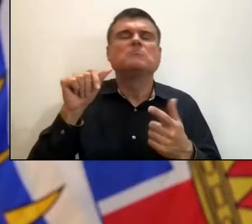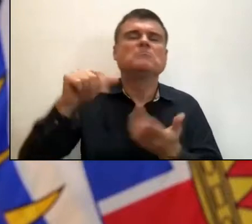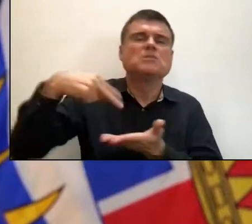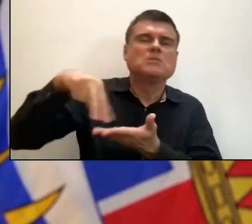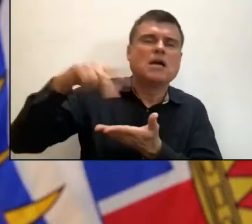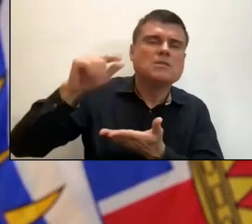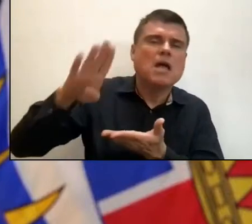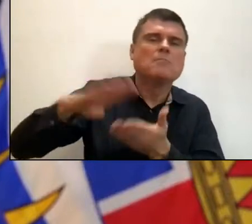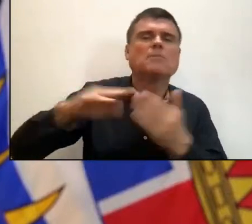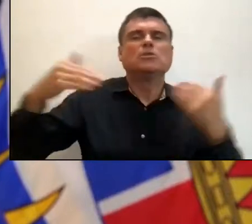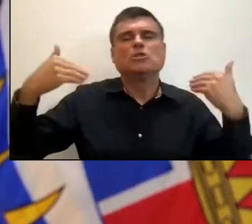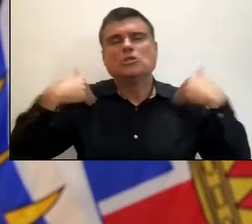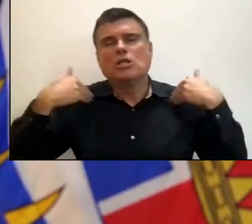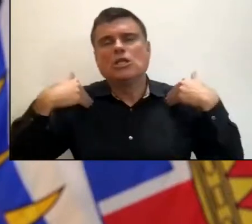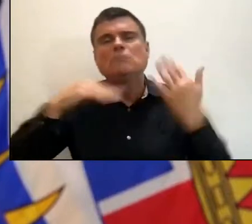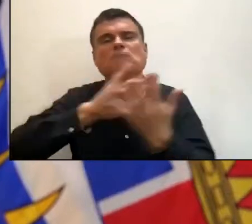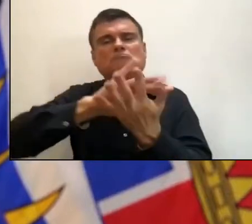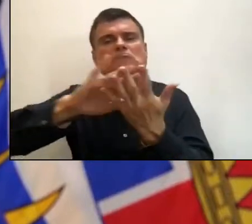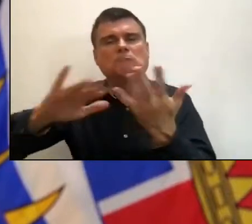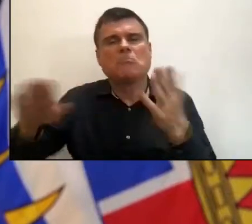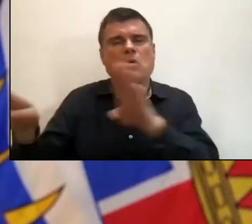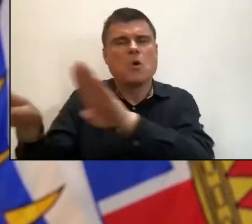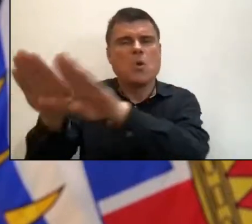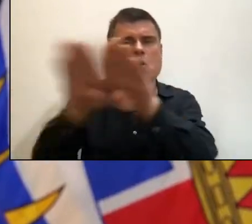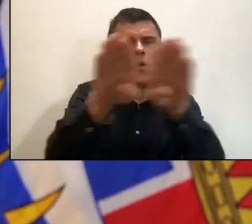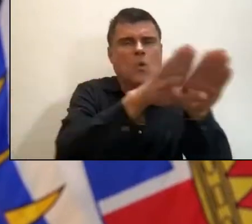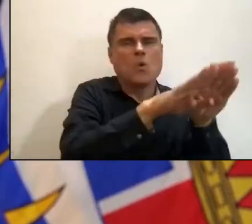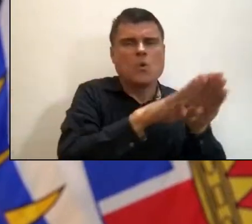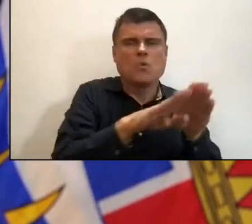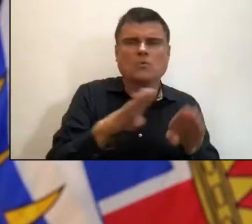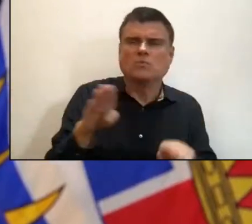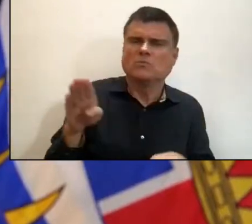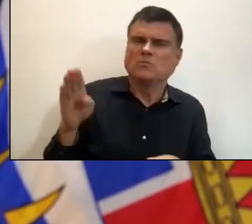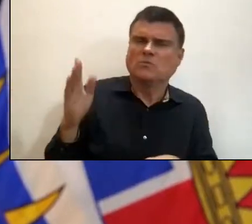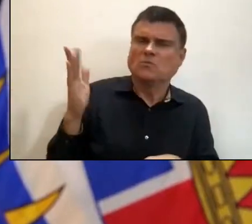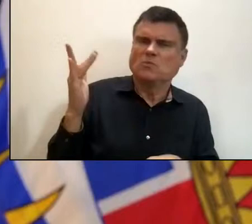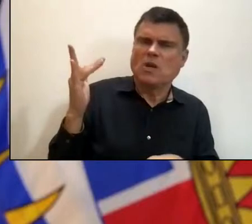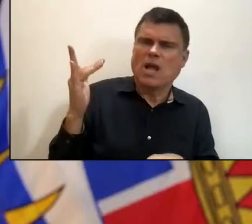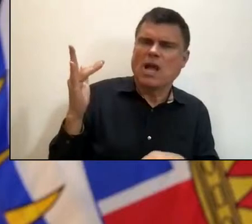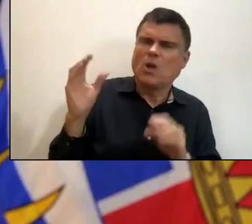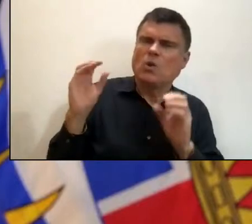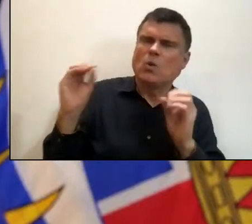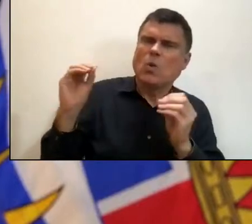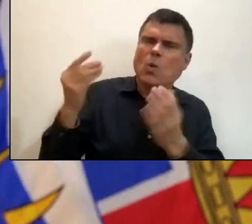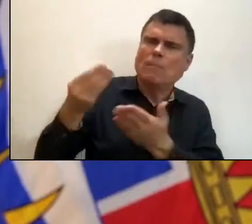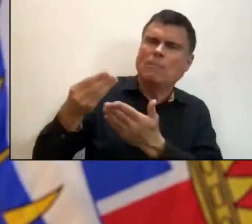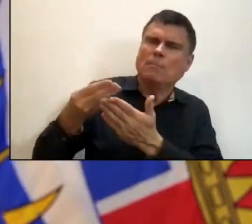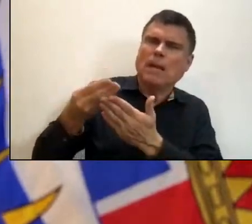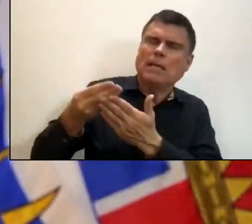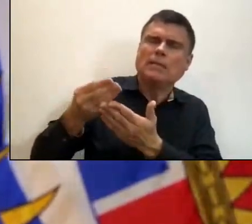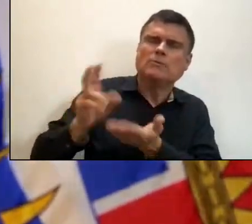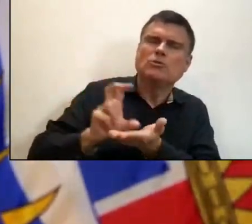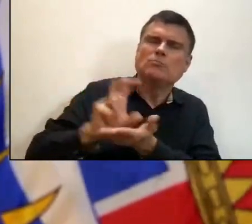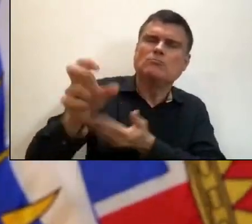supports being announced for jobs and business losses?